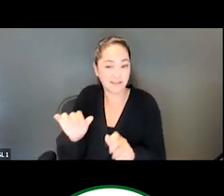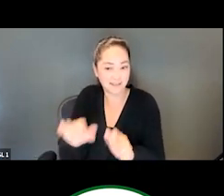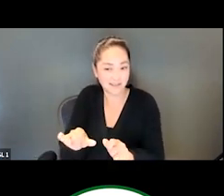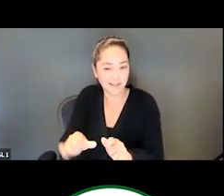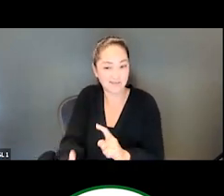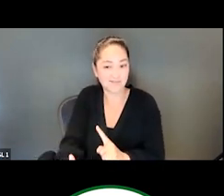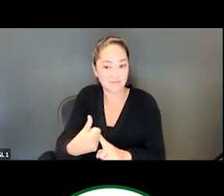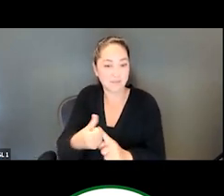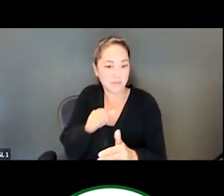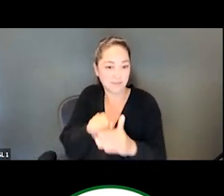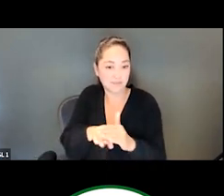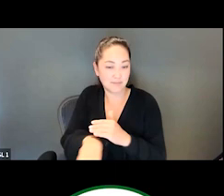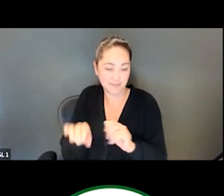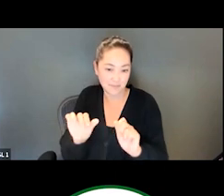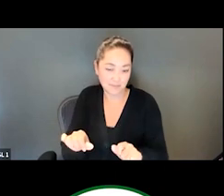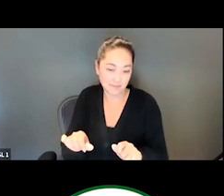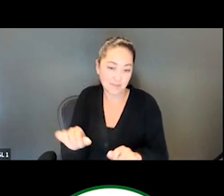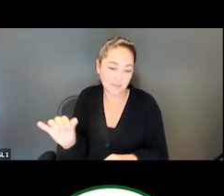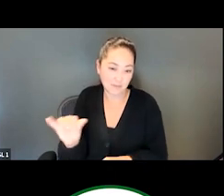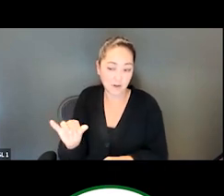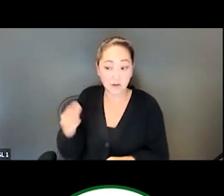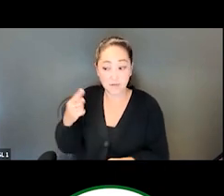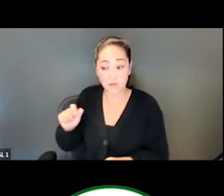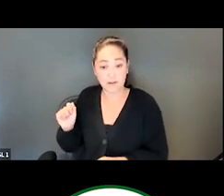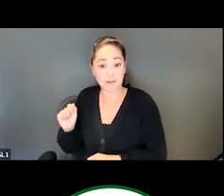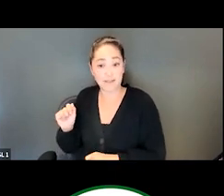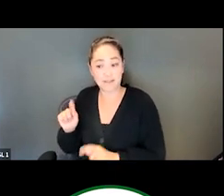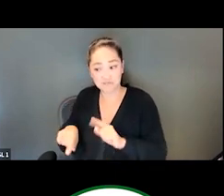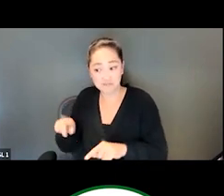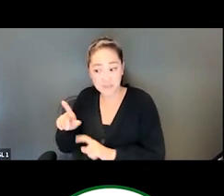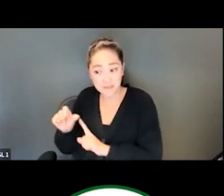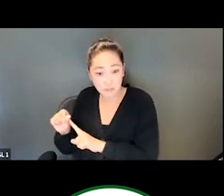So the current environmental concerns, such as the use of chemicals and parks, but also